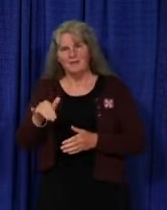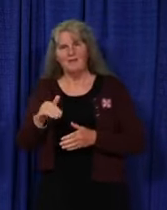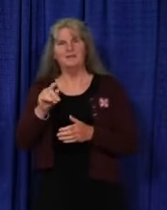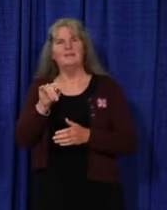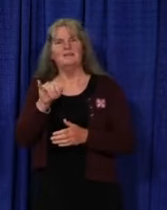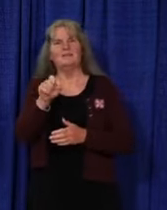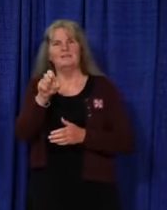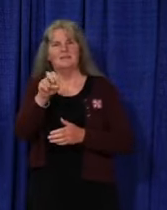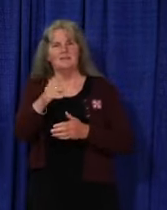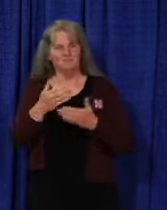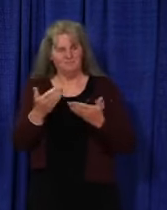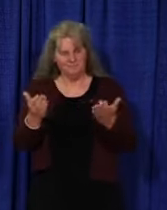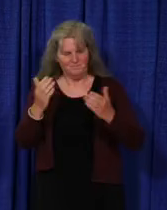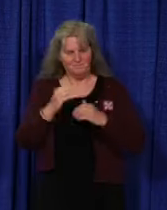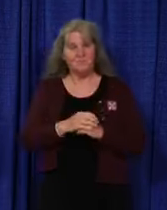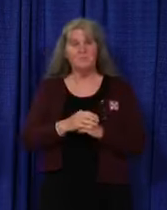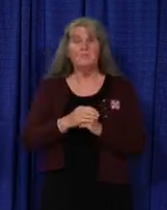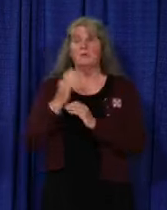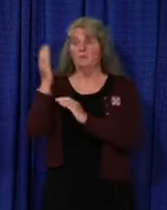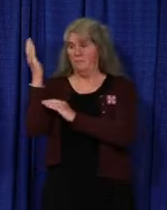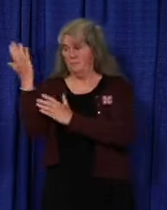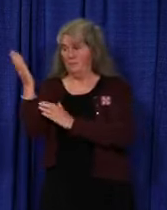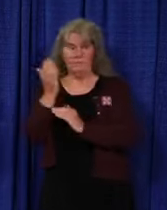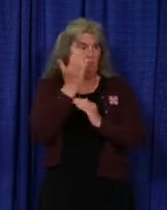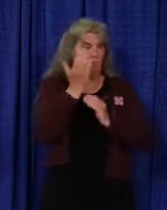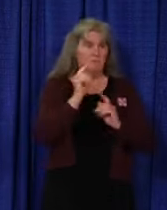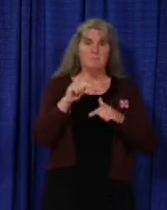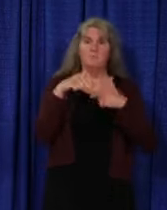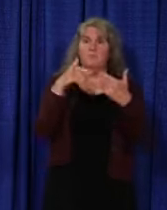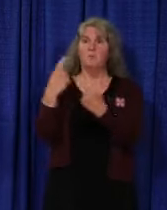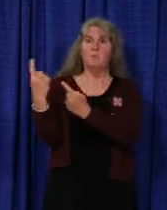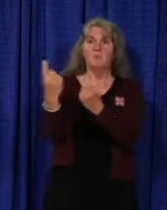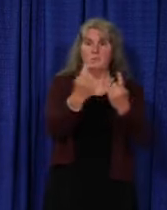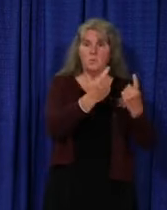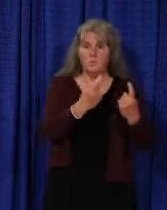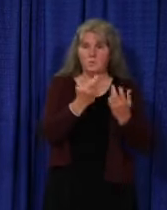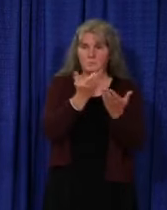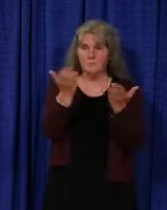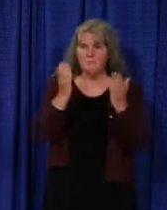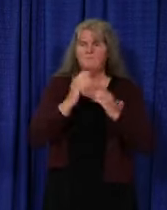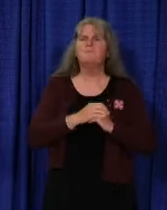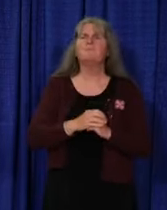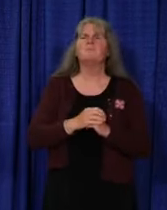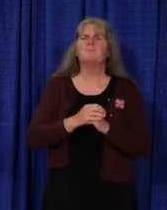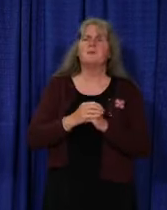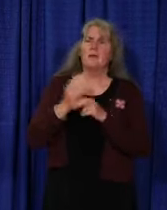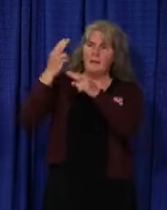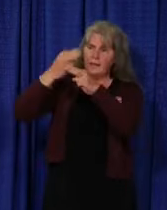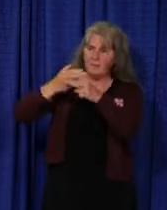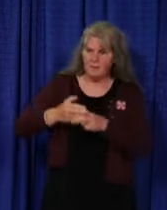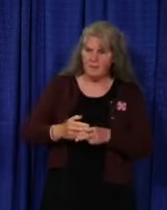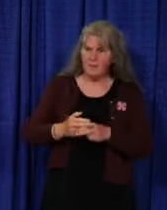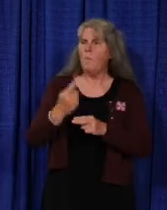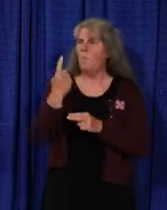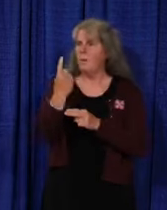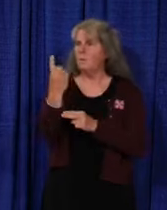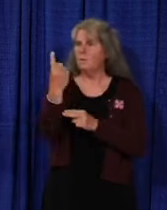Tiessen. Following our speakers we will go to the phone lines for questions from reporters. We will call you by name and you will each have one question plus